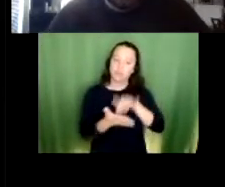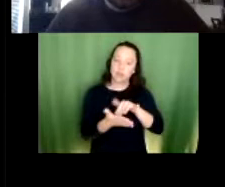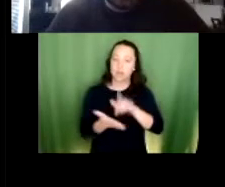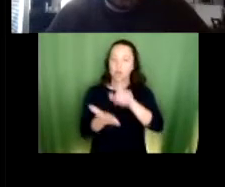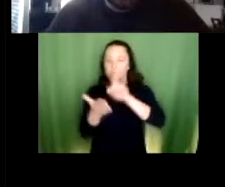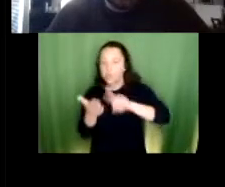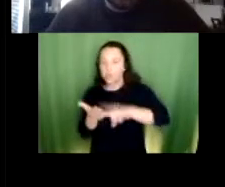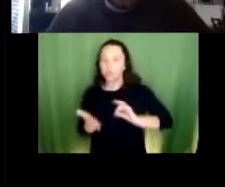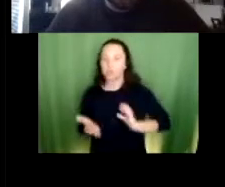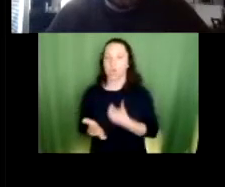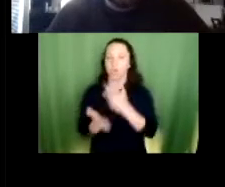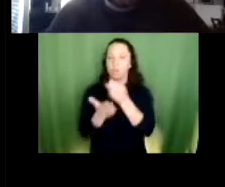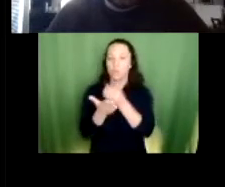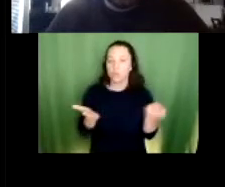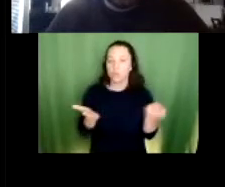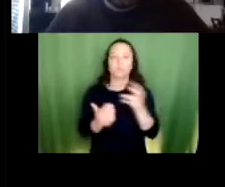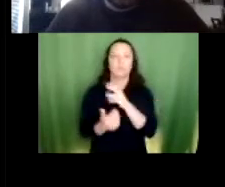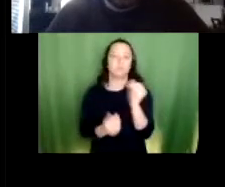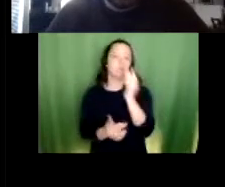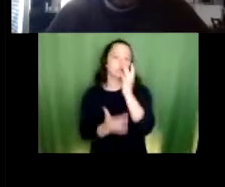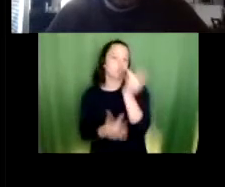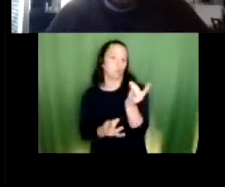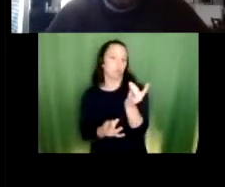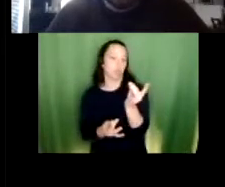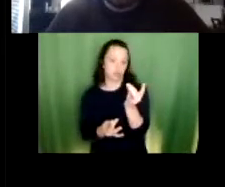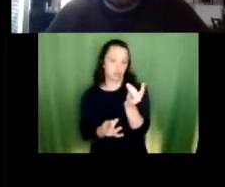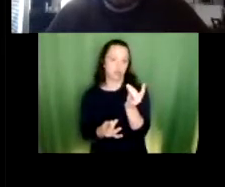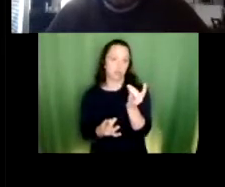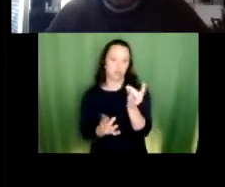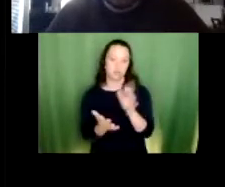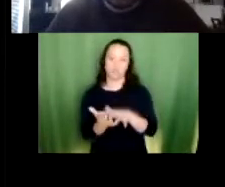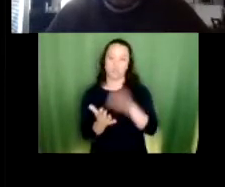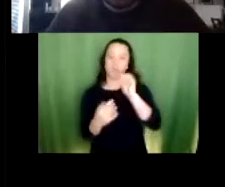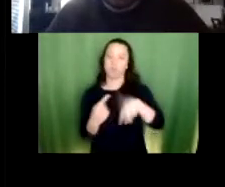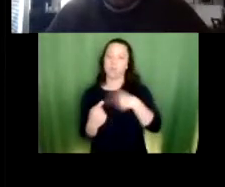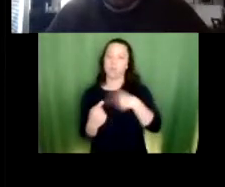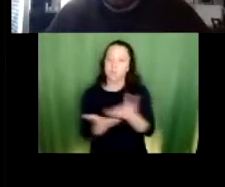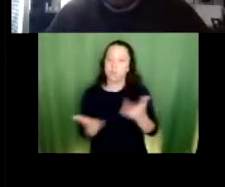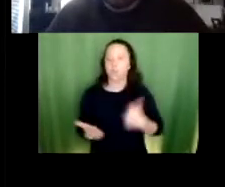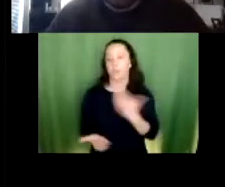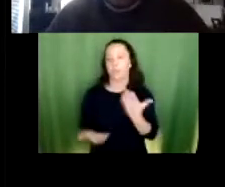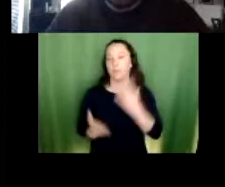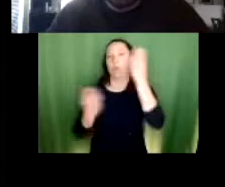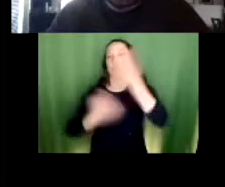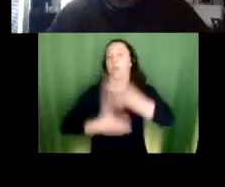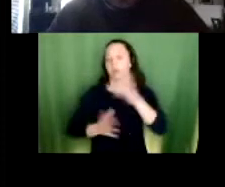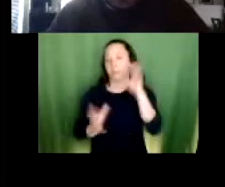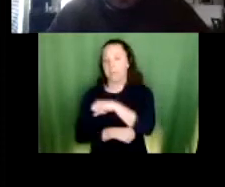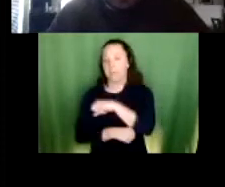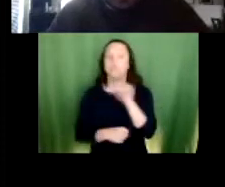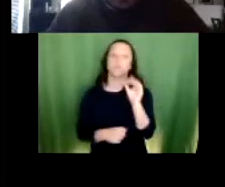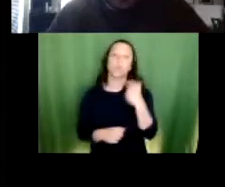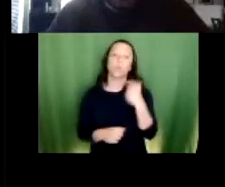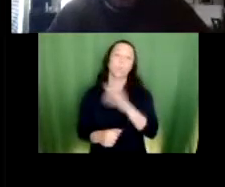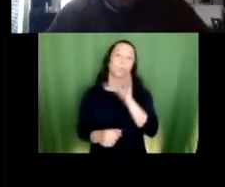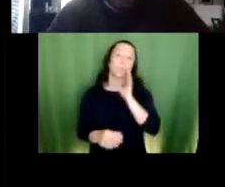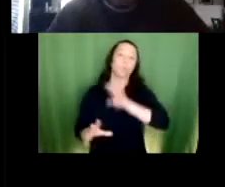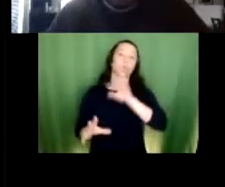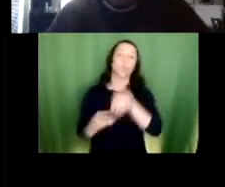and are interested in learning about those we may have missed. So we include as much information as we can and our also aware that there may be